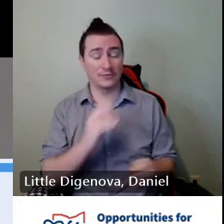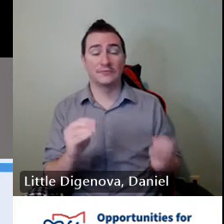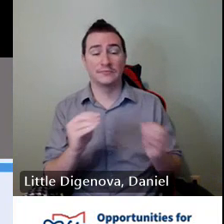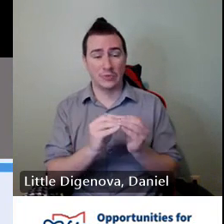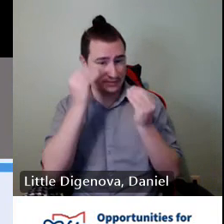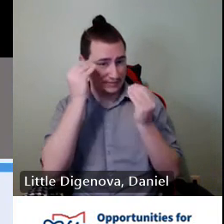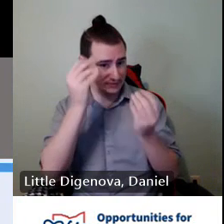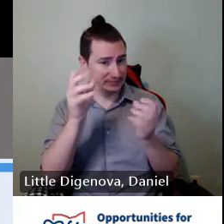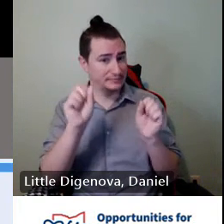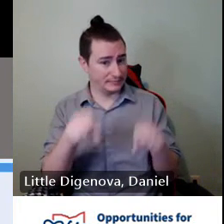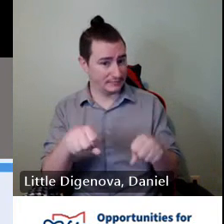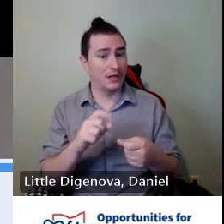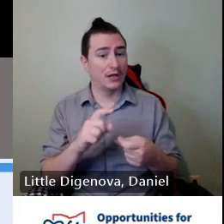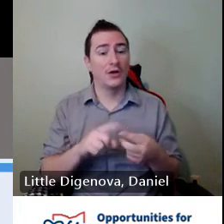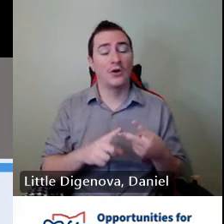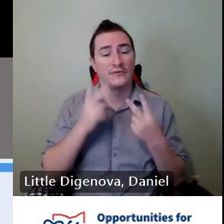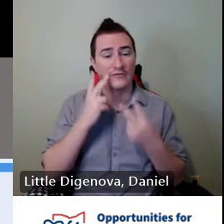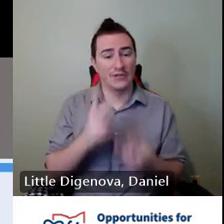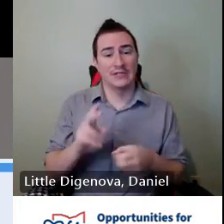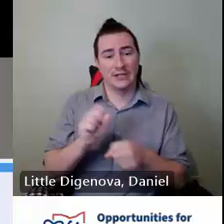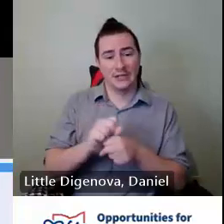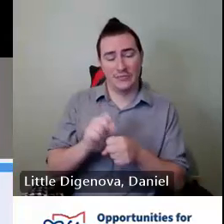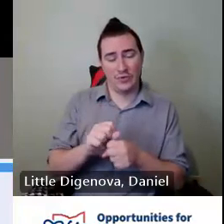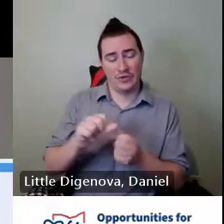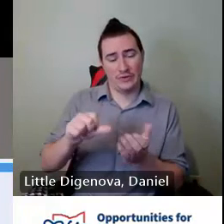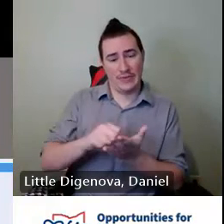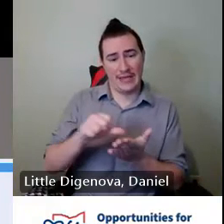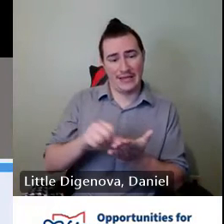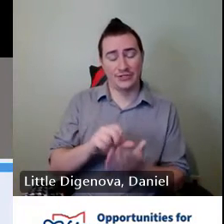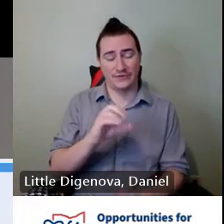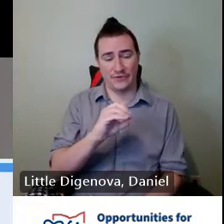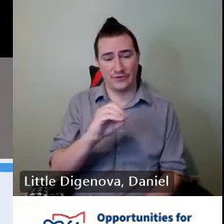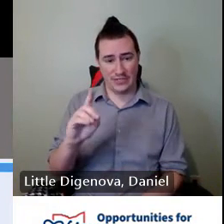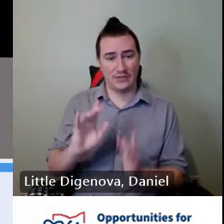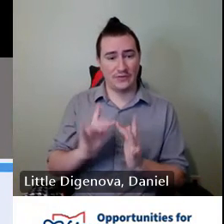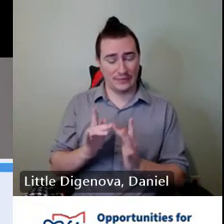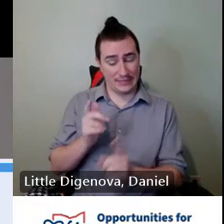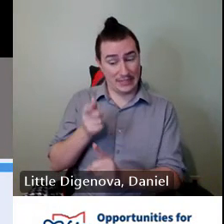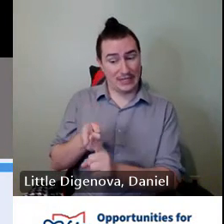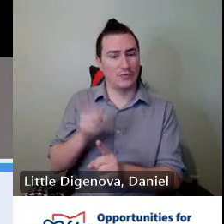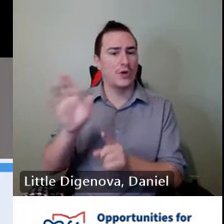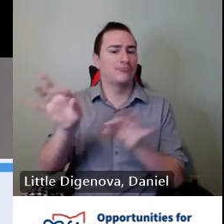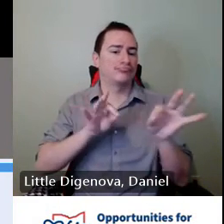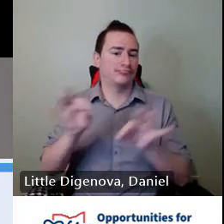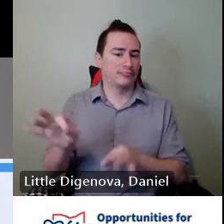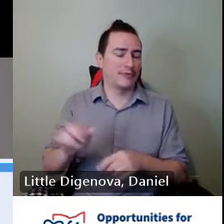Employers page of the OOD website, which provides an overview of the training that we offer, along with a 30-minute